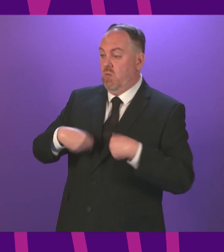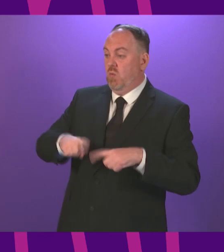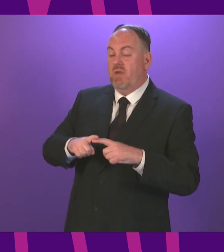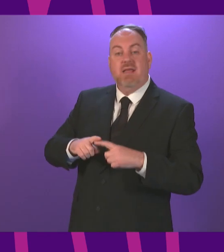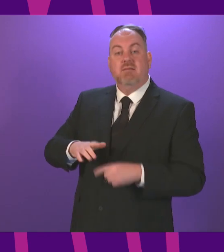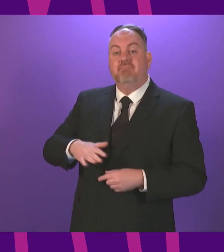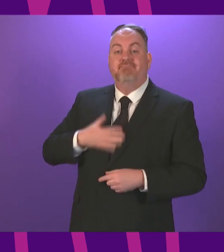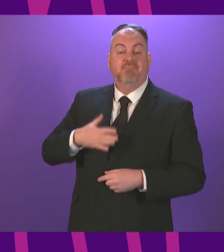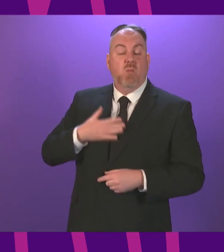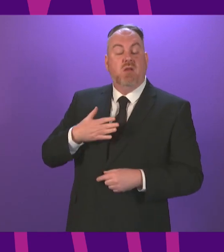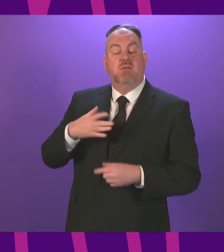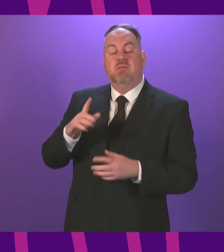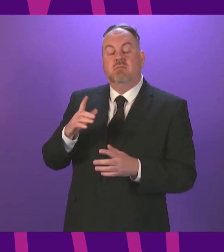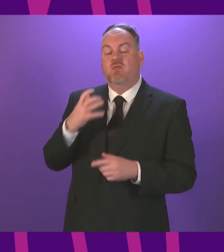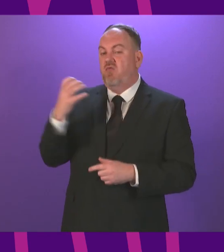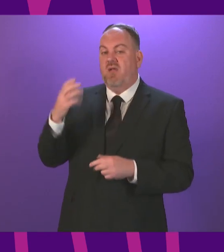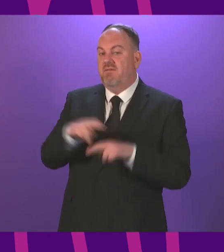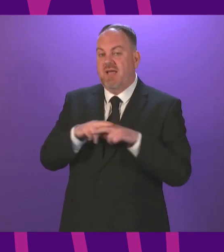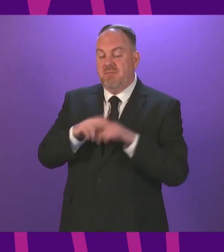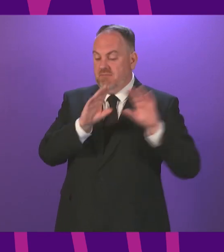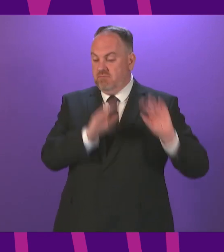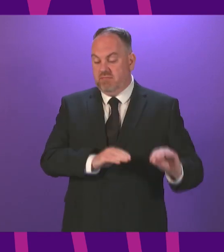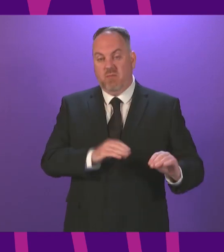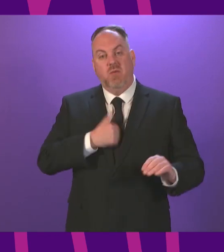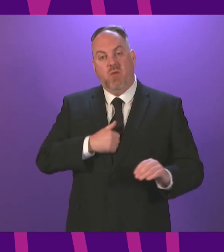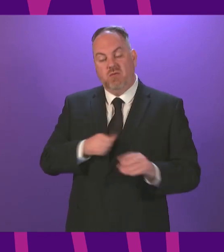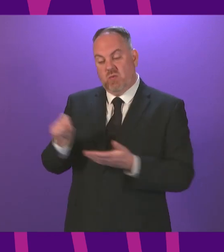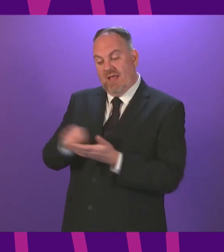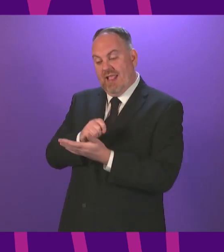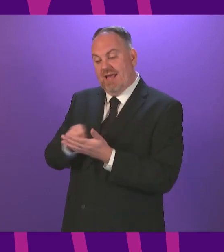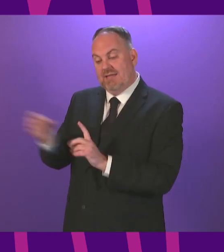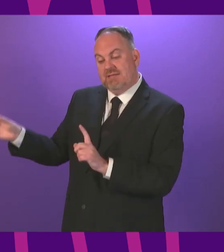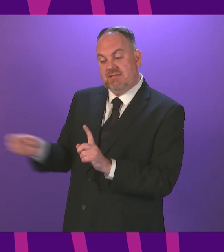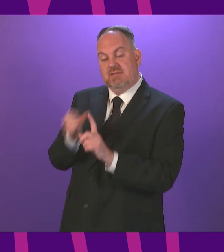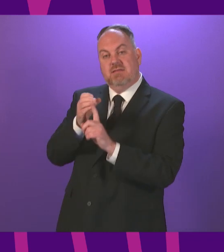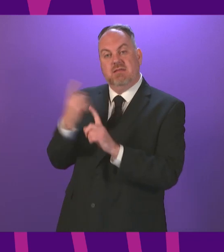of state, we reflected carefully on whether and how we should take part in today’s proceedings.